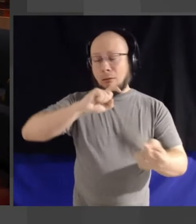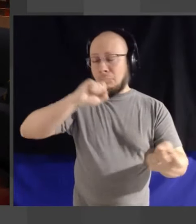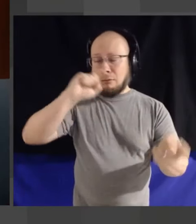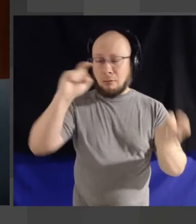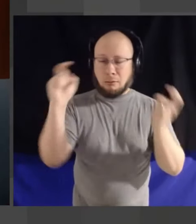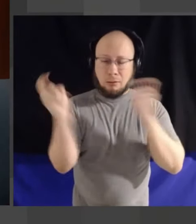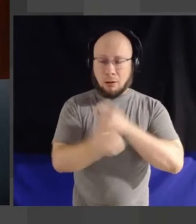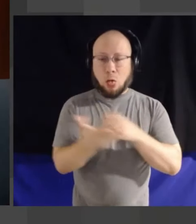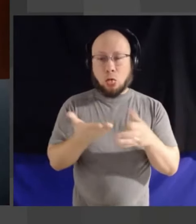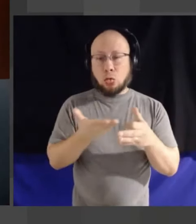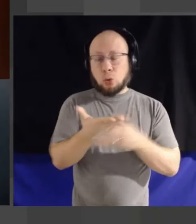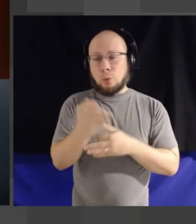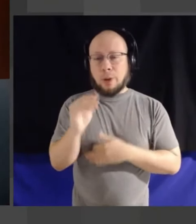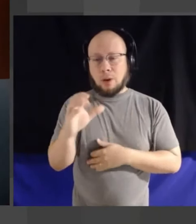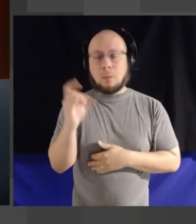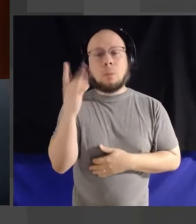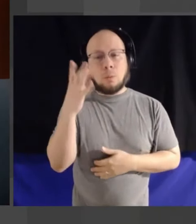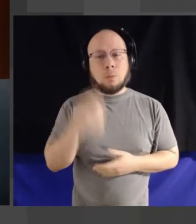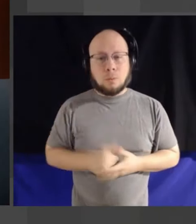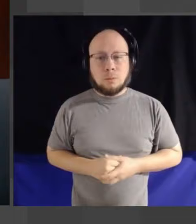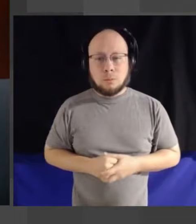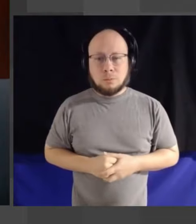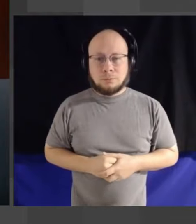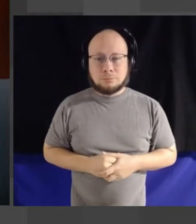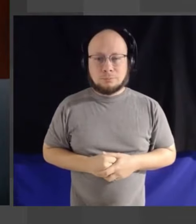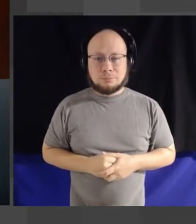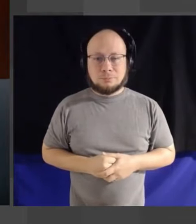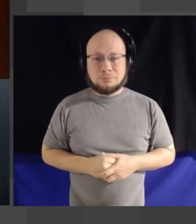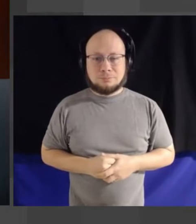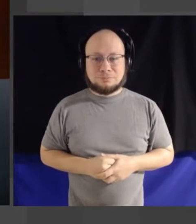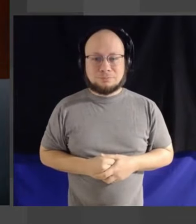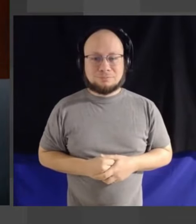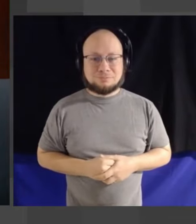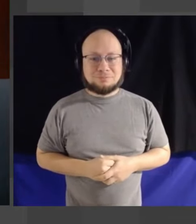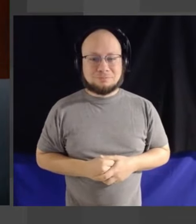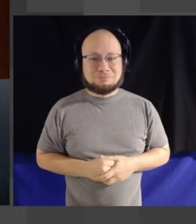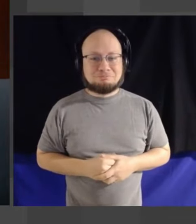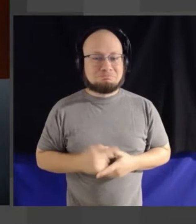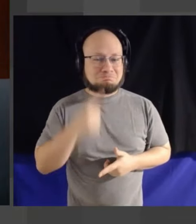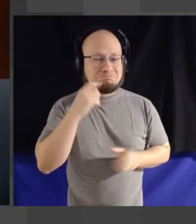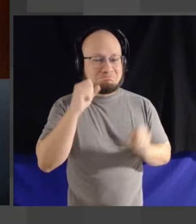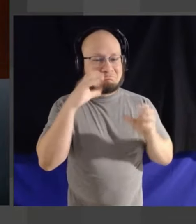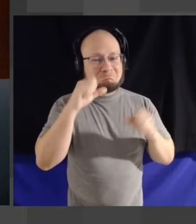PROJECT AND IT'S AMAZING SEEING THE TRANSFORMATION USING